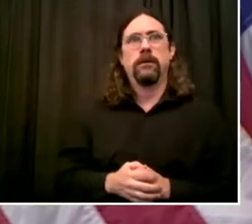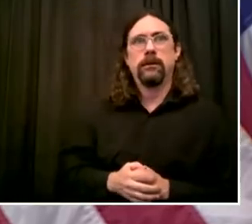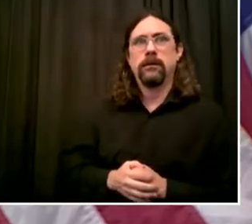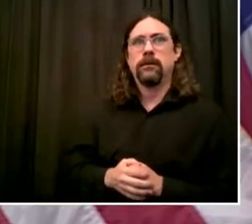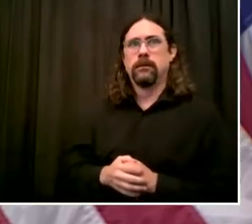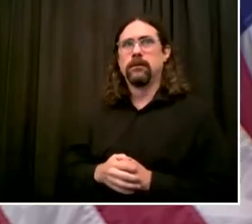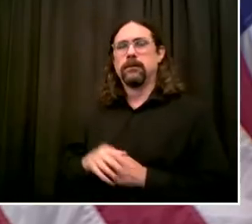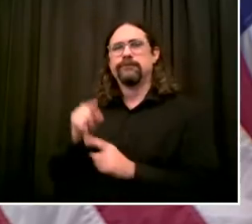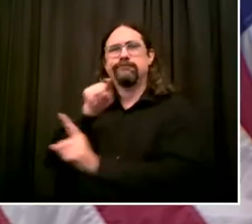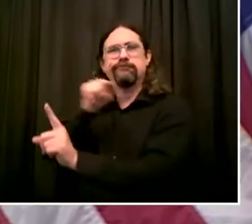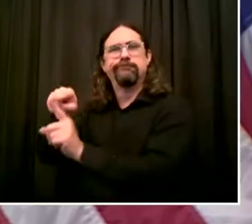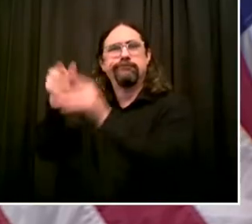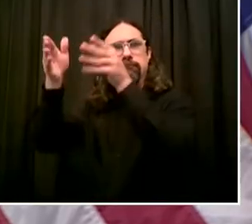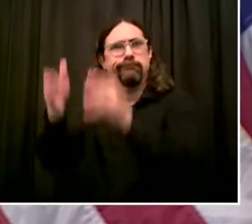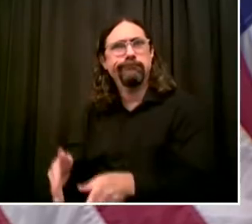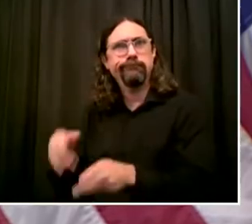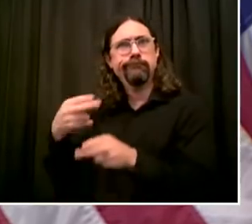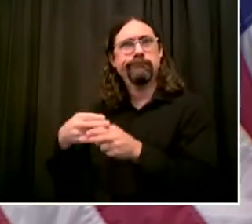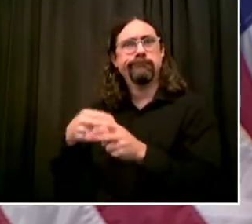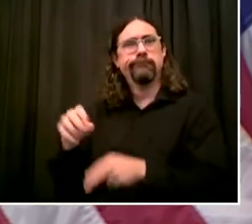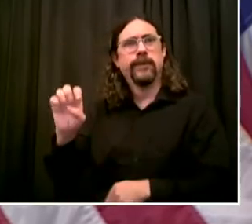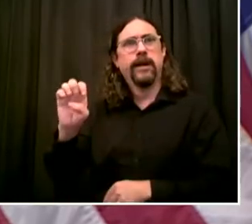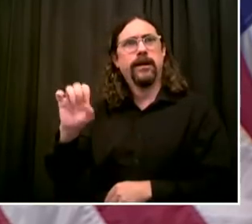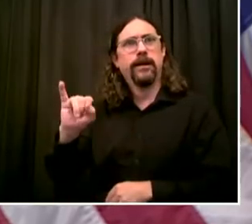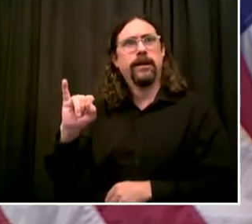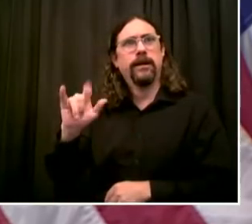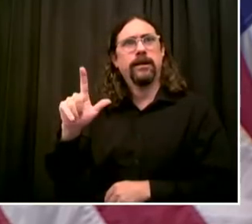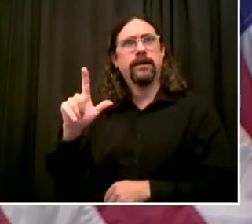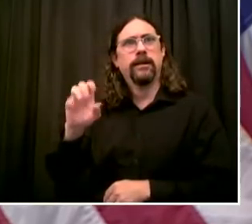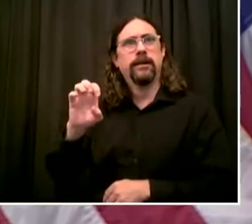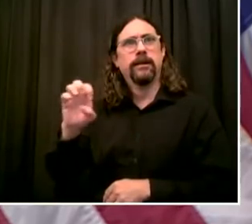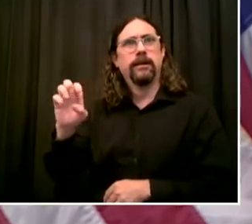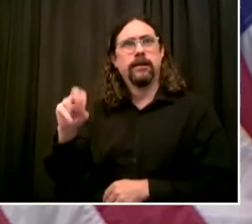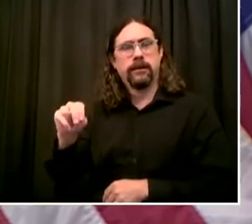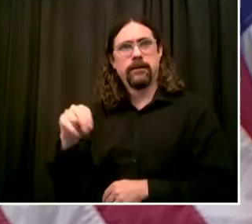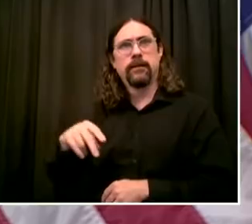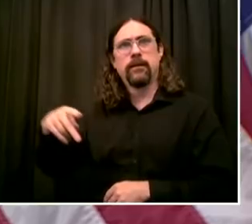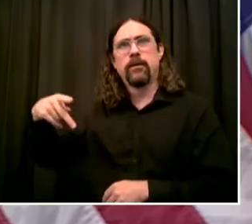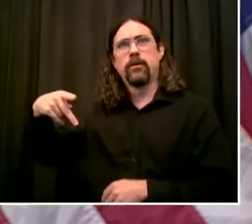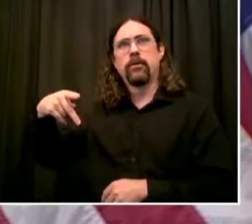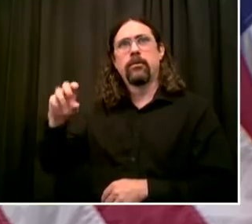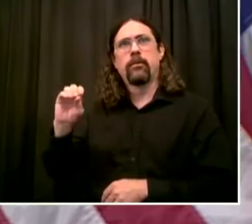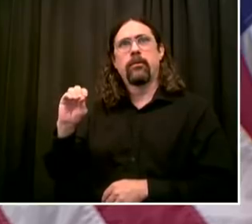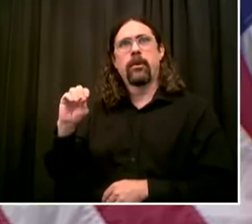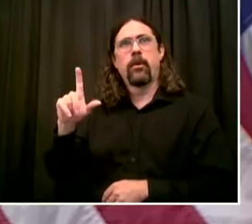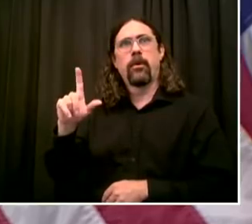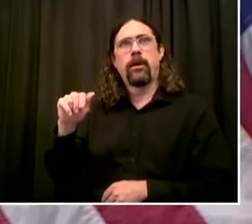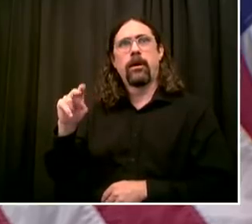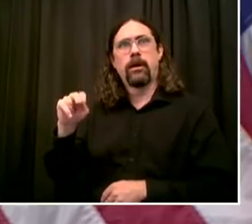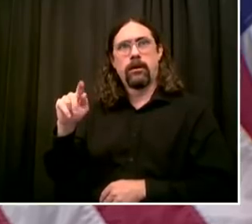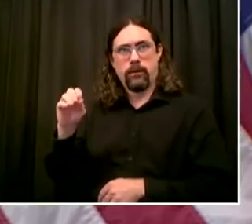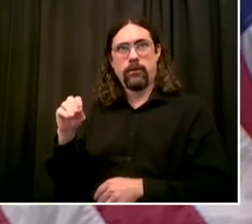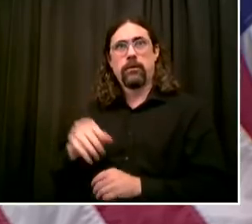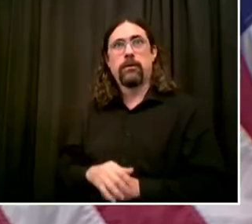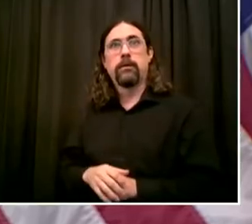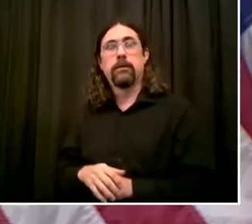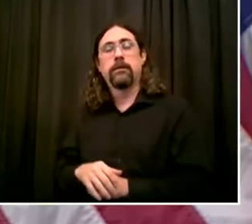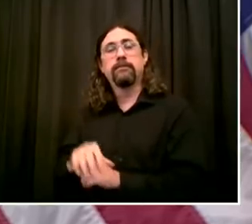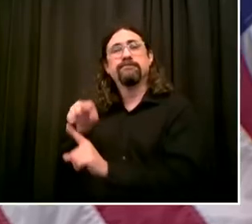RECENTLY, AND HE SHOULD ONT HAVE BEEN THER. E